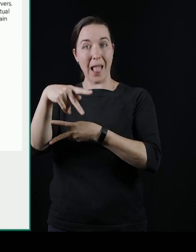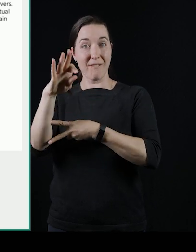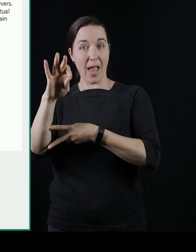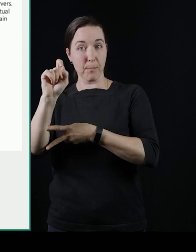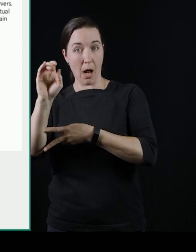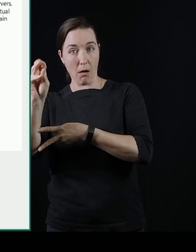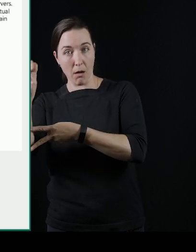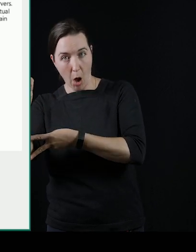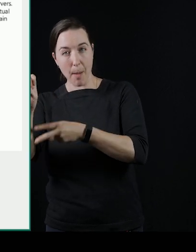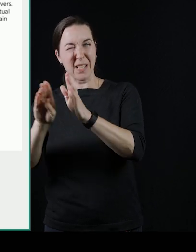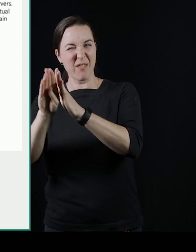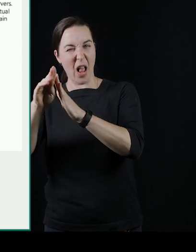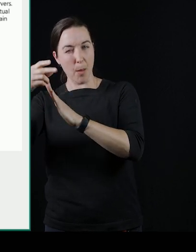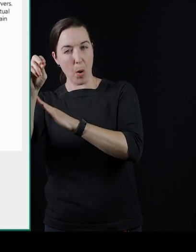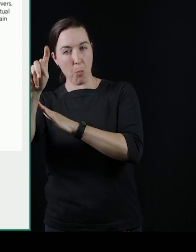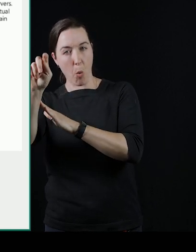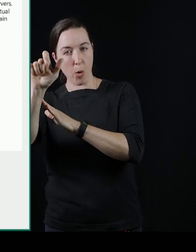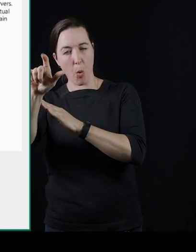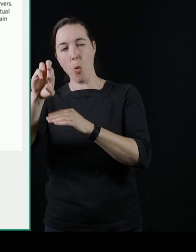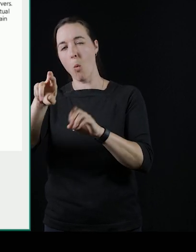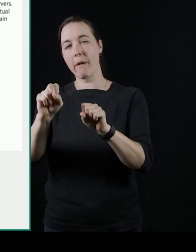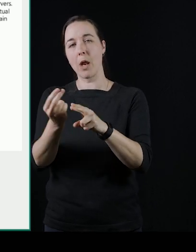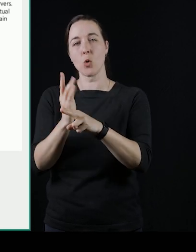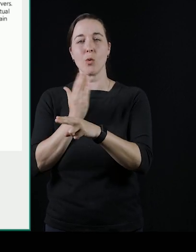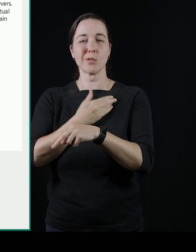developer portal, or you can use our application programming interface.